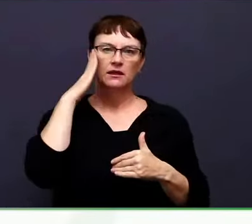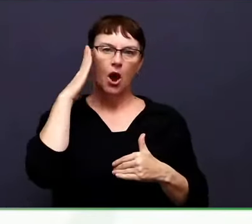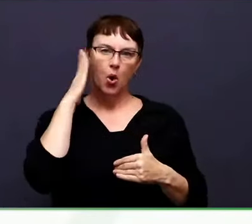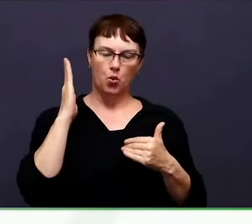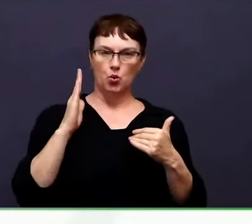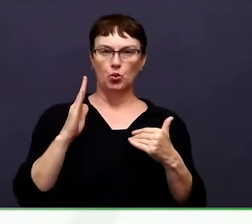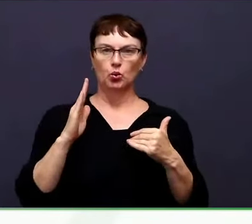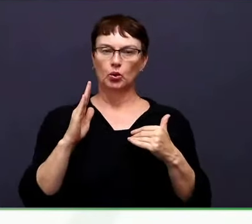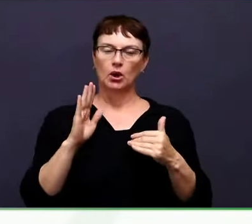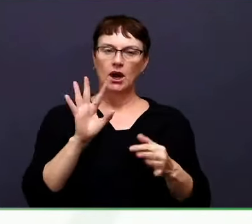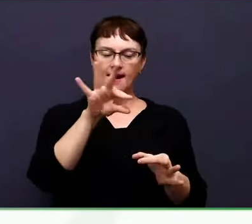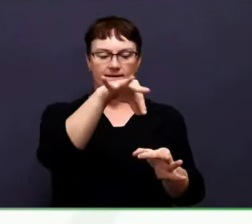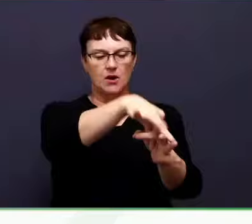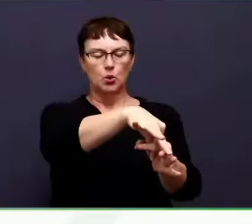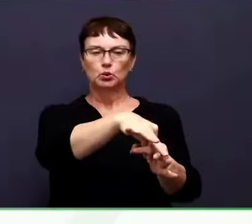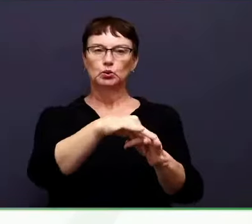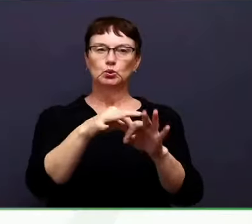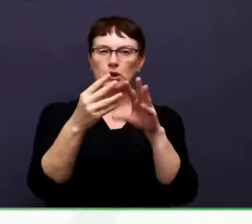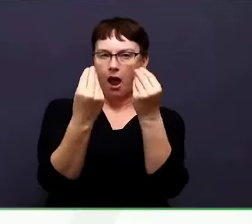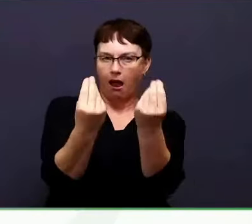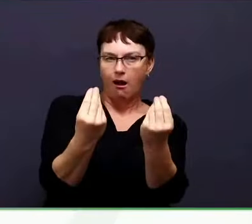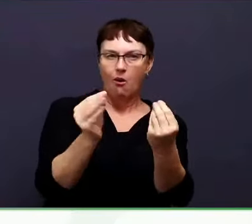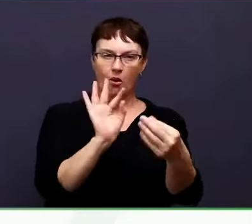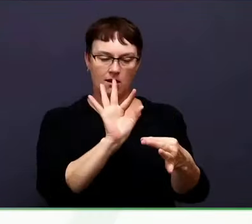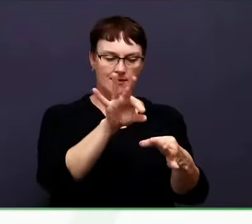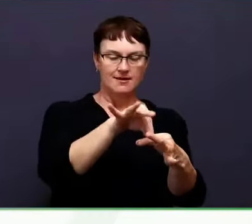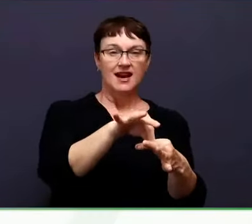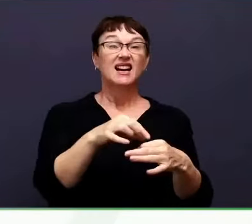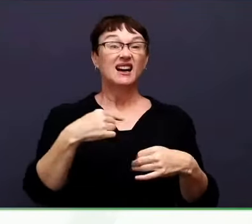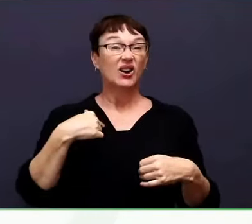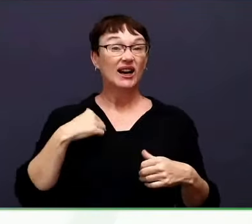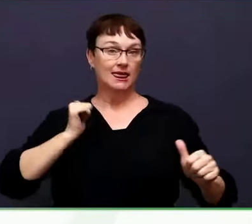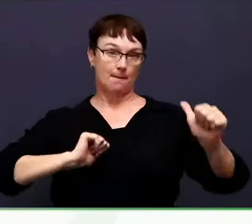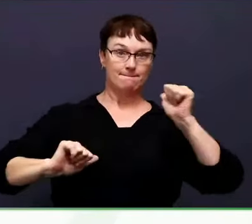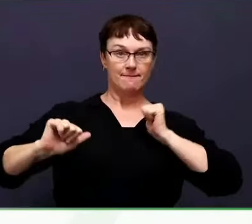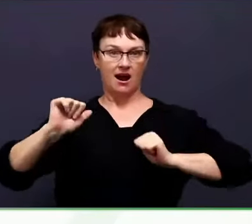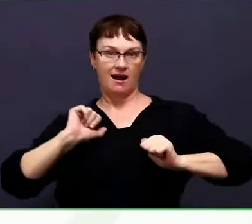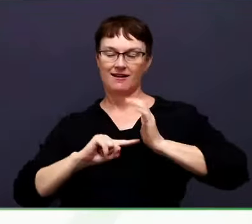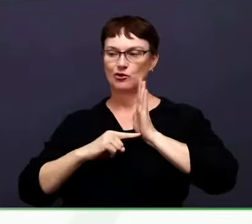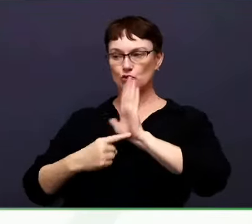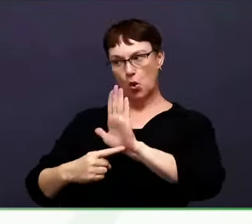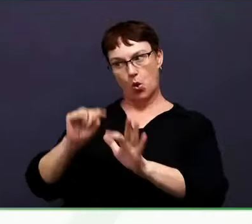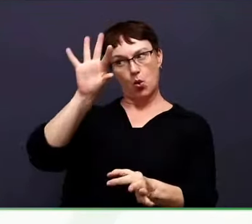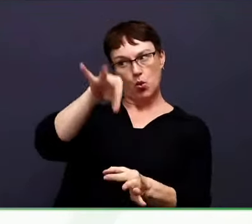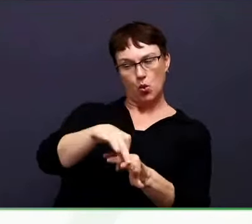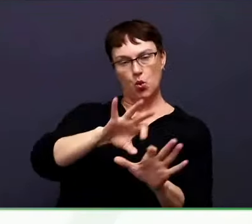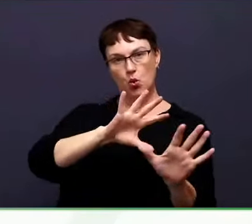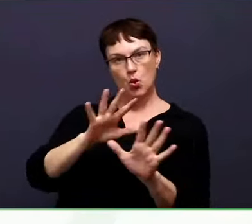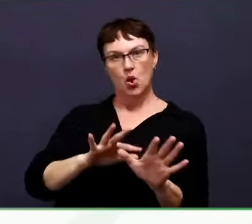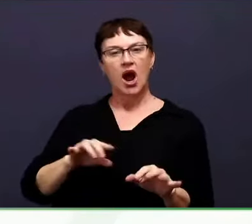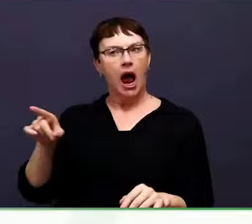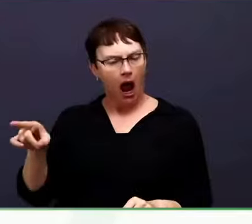role-play how to vote. Once the participants start asking questions on what a certain party